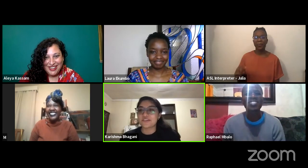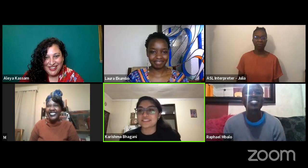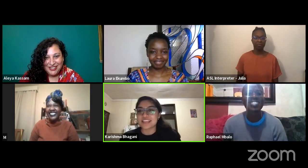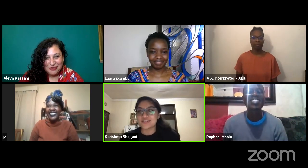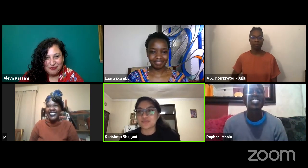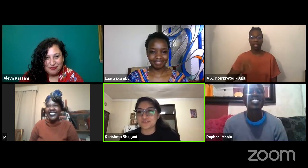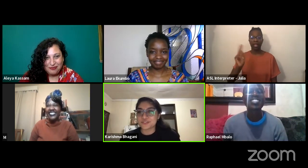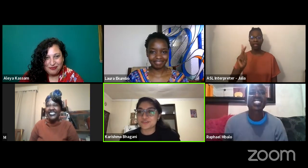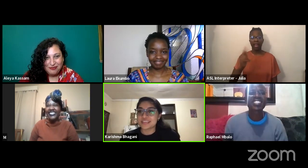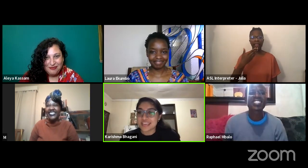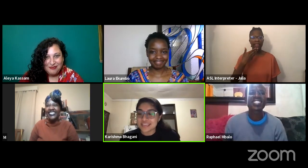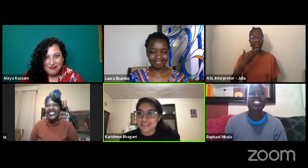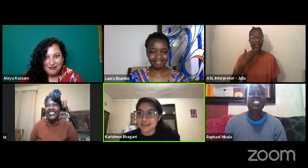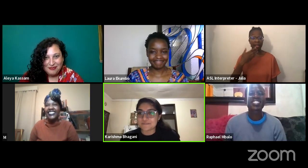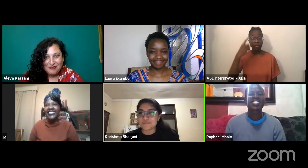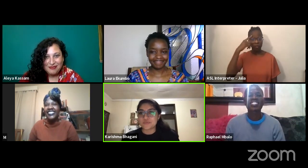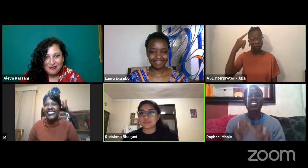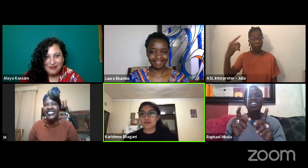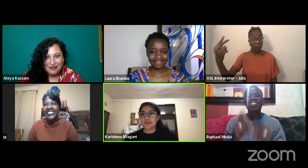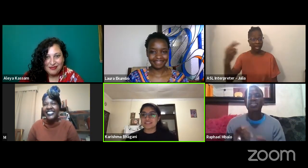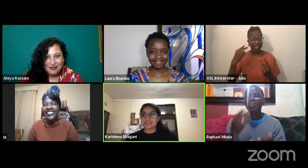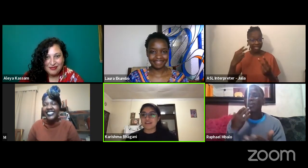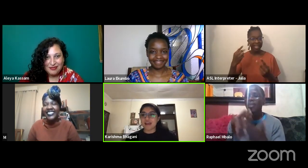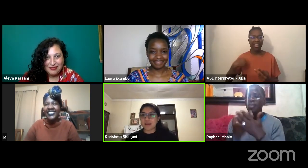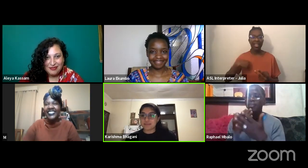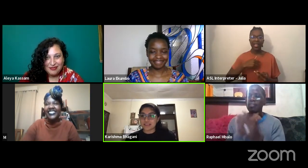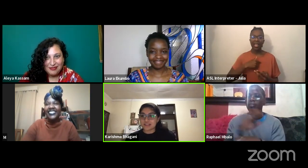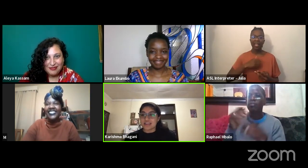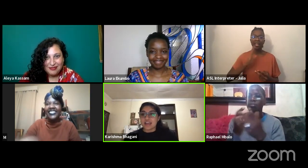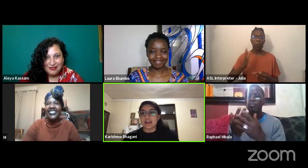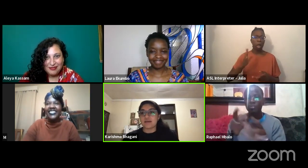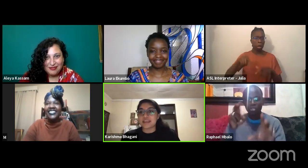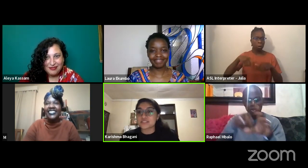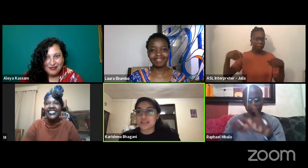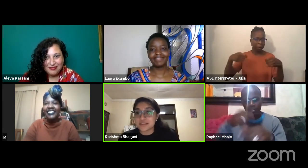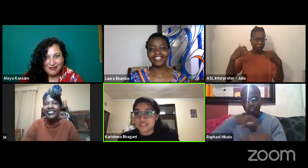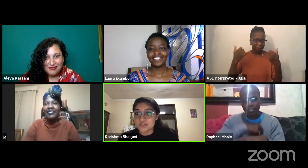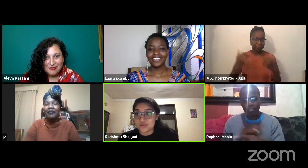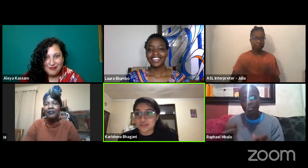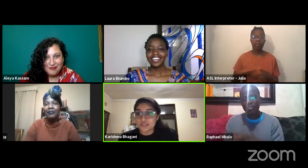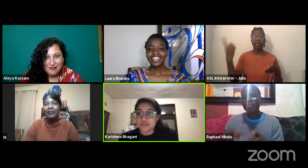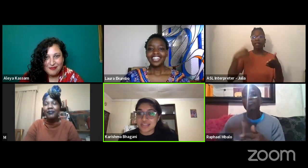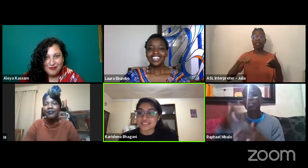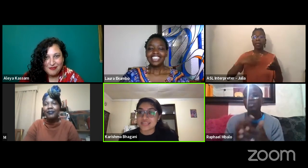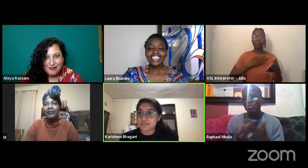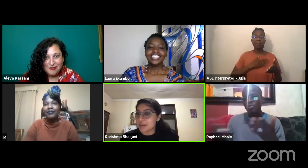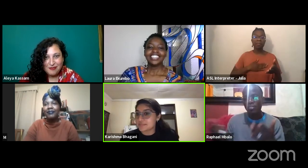Folks thank you so much for tuning in. We'll call it a wrap here next week please do to tune in at the same time,